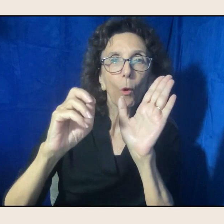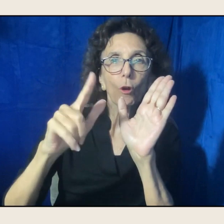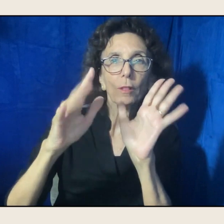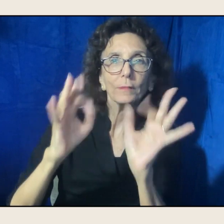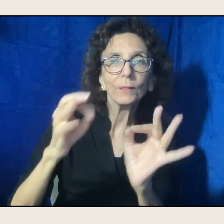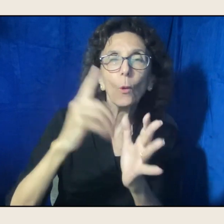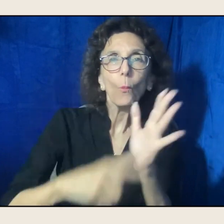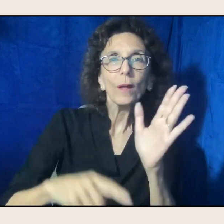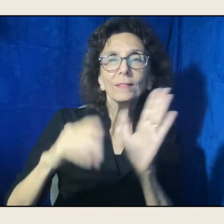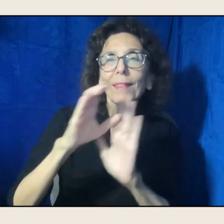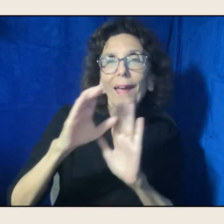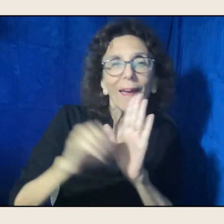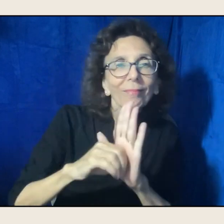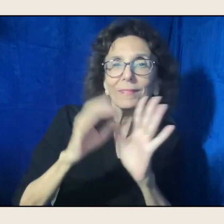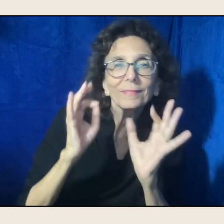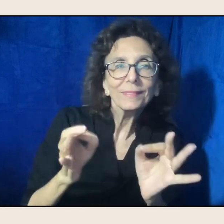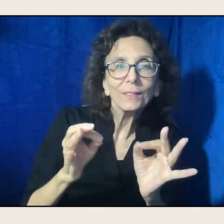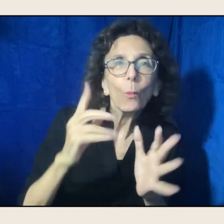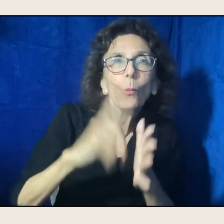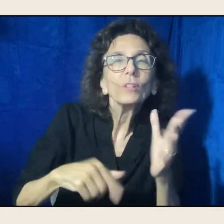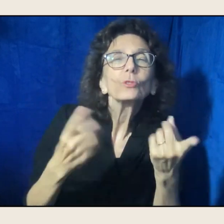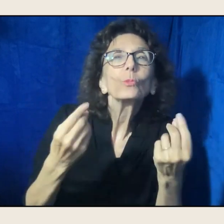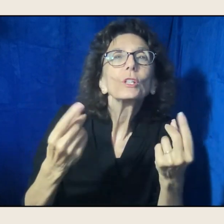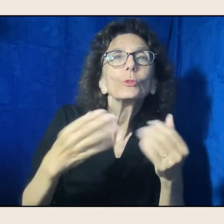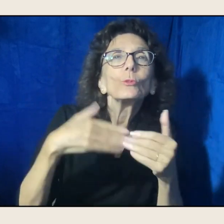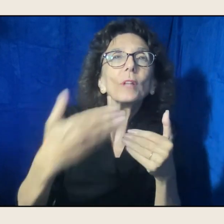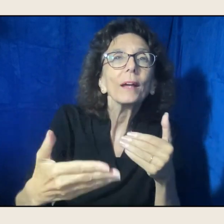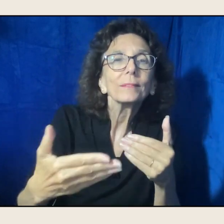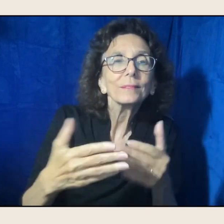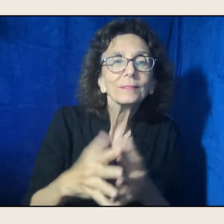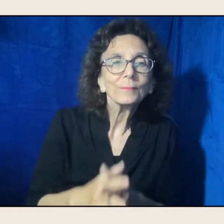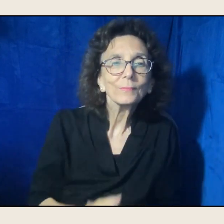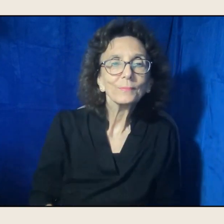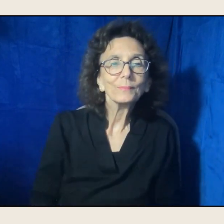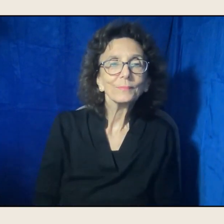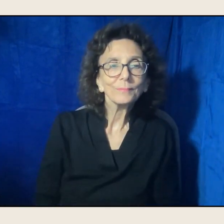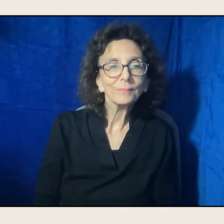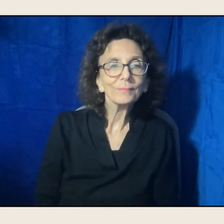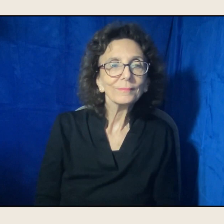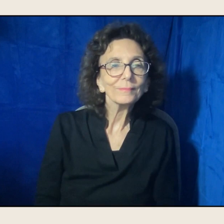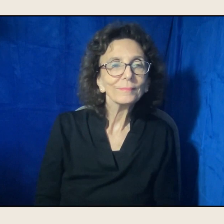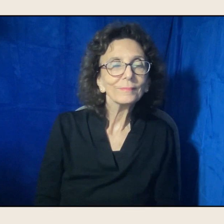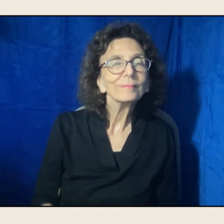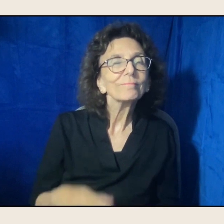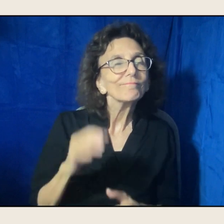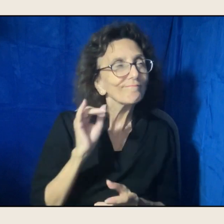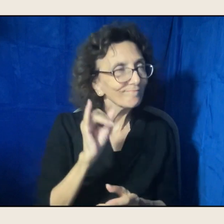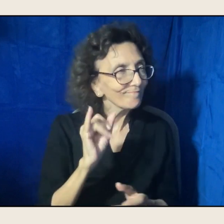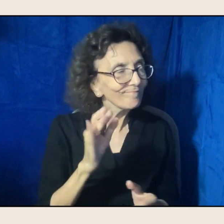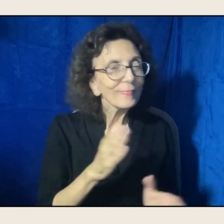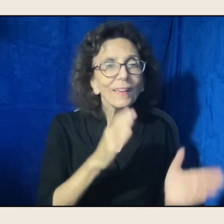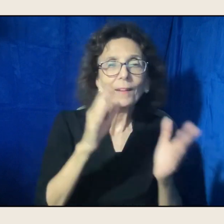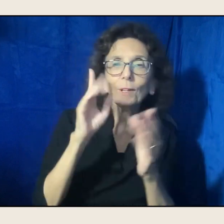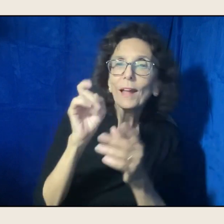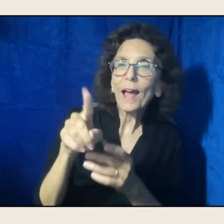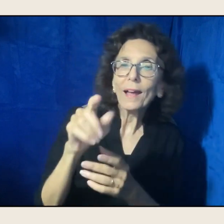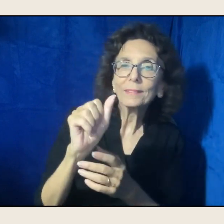Mm-hmm. Allison, how would you build on that? What can the arts and humanities,